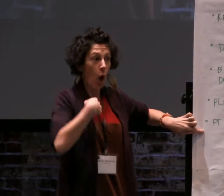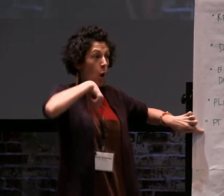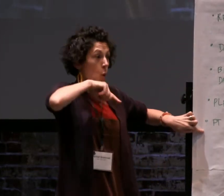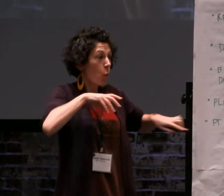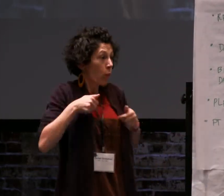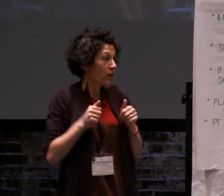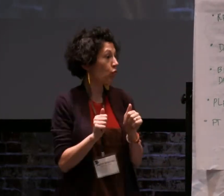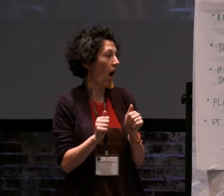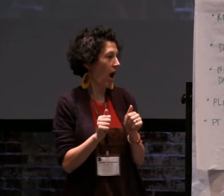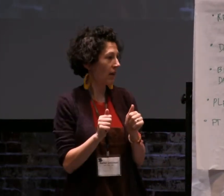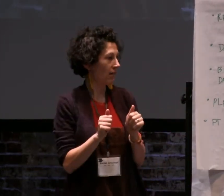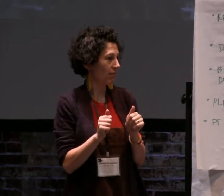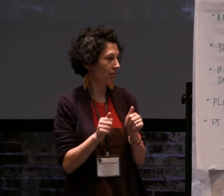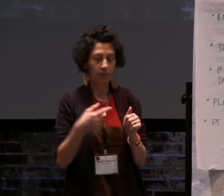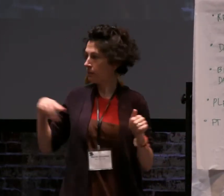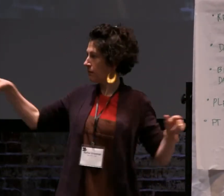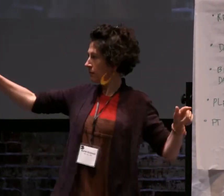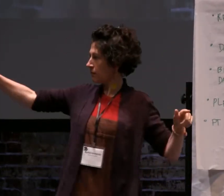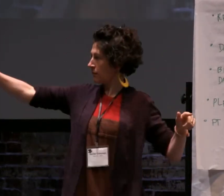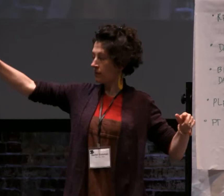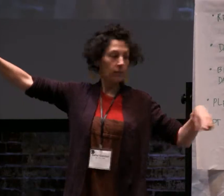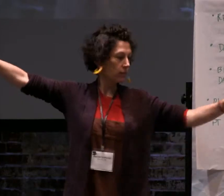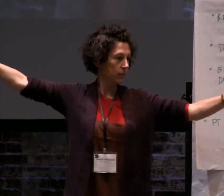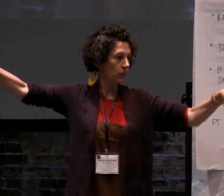Consider all of these items here and try.